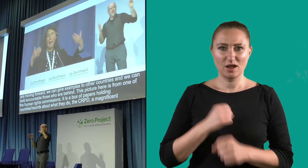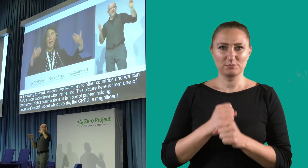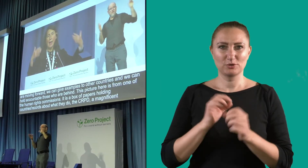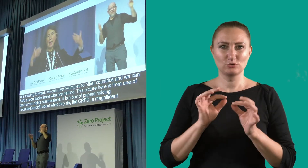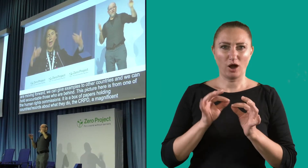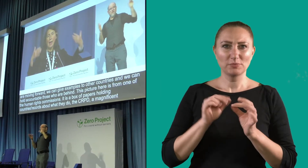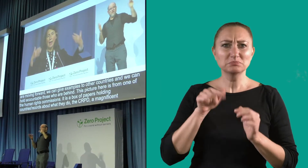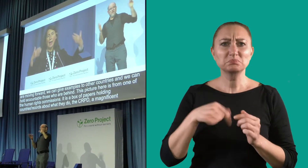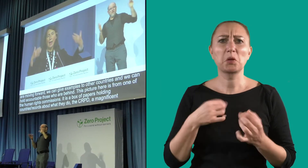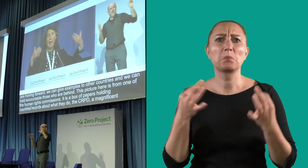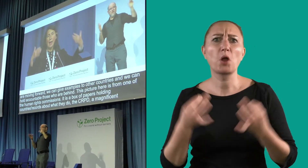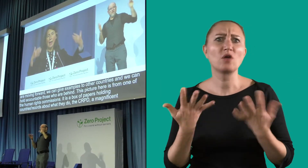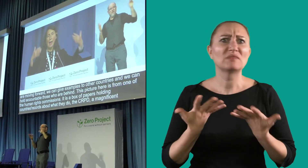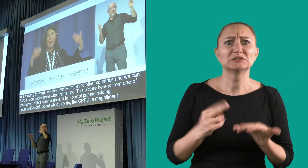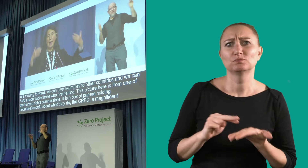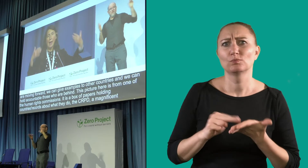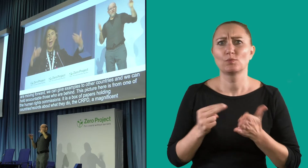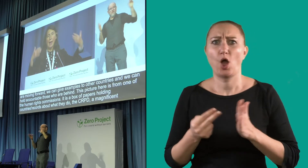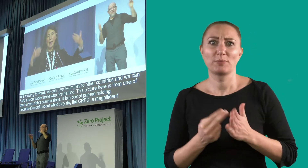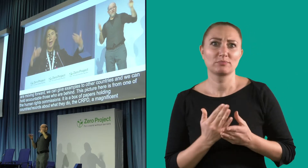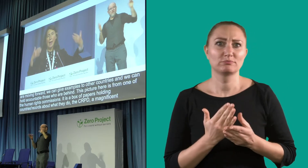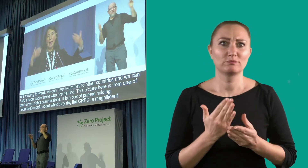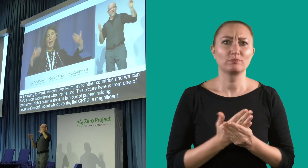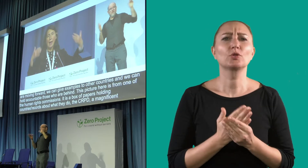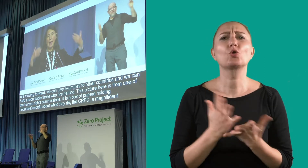Preparation is important for interpreting.